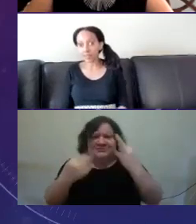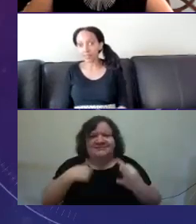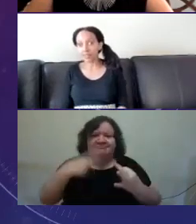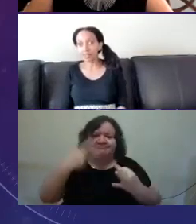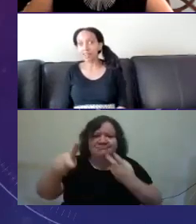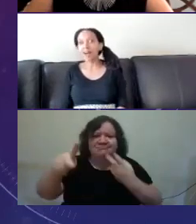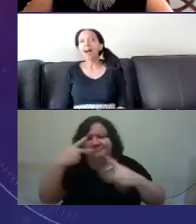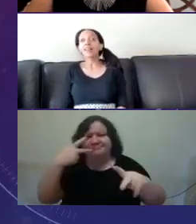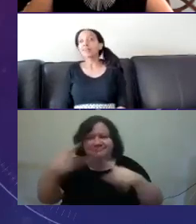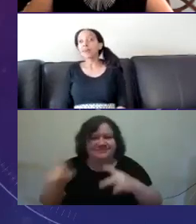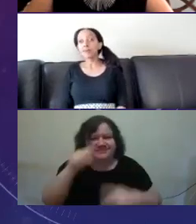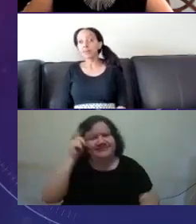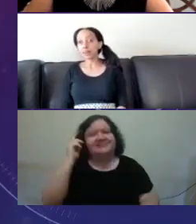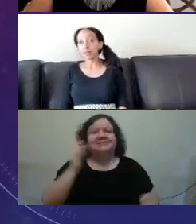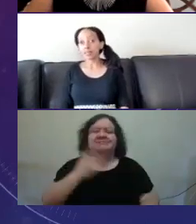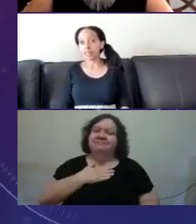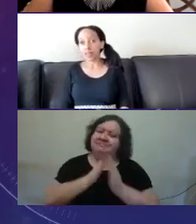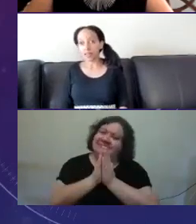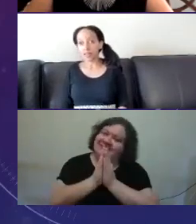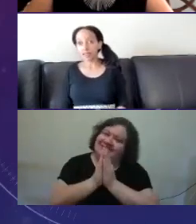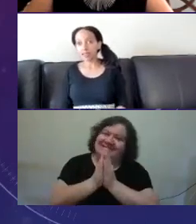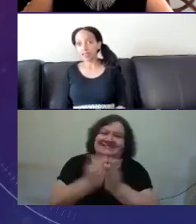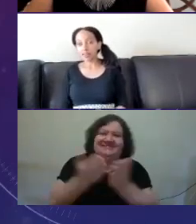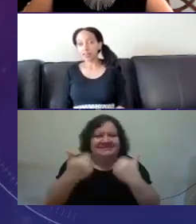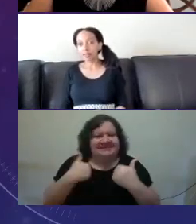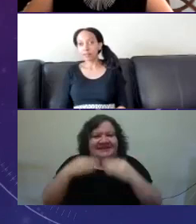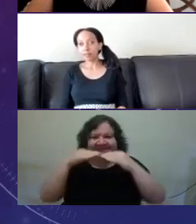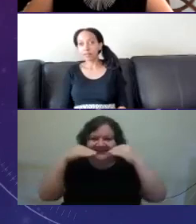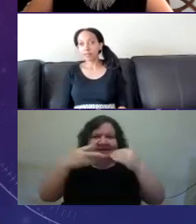there's one more let's hear it